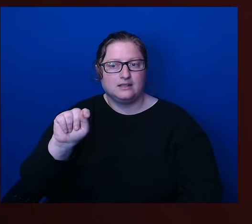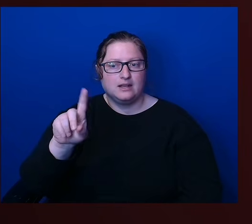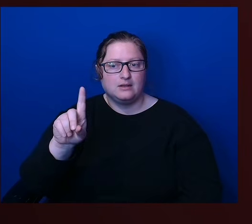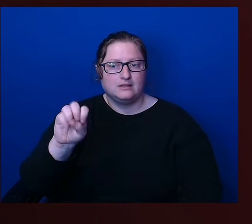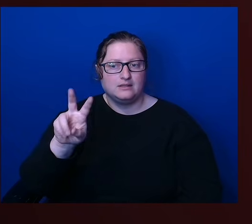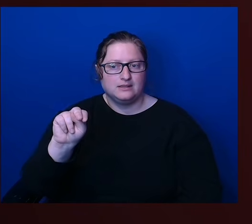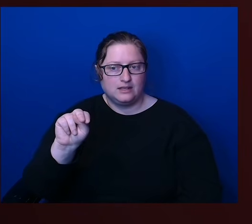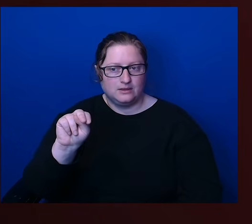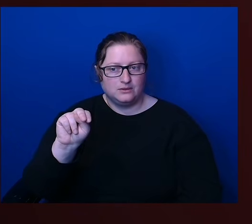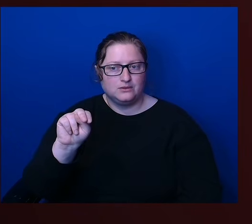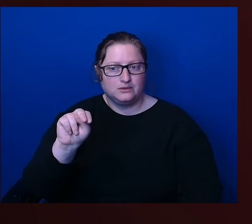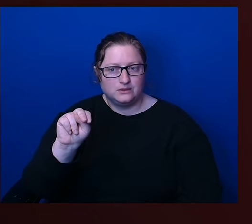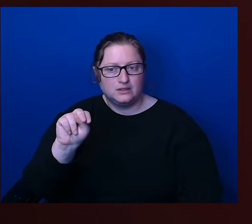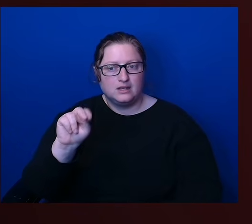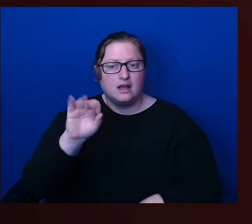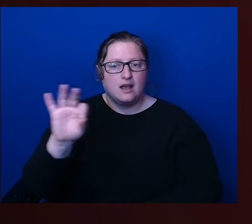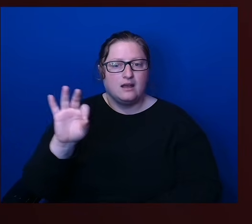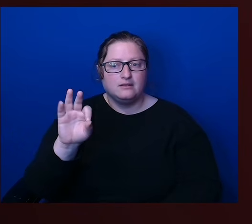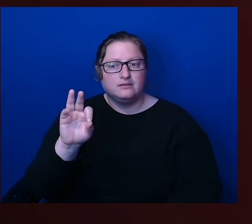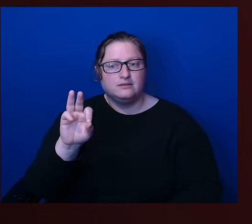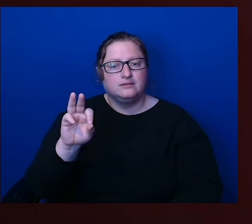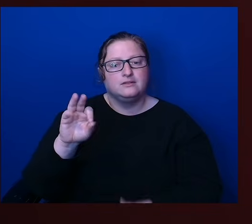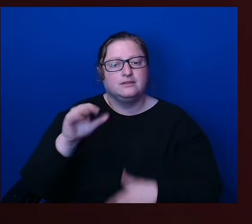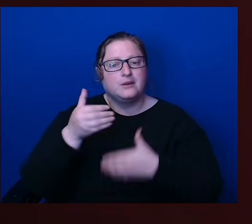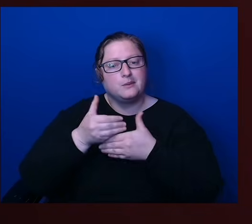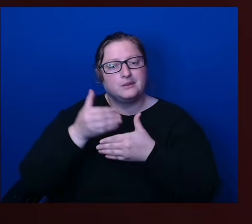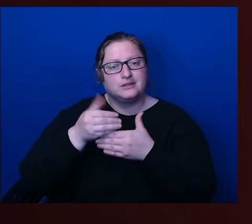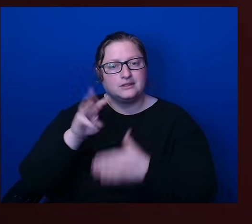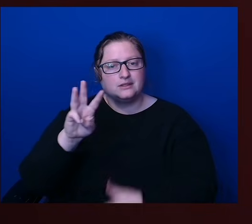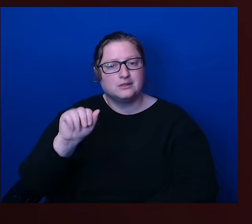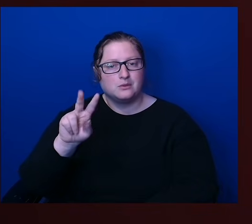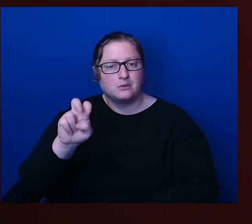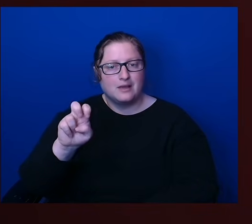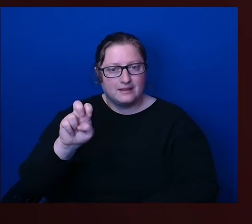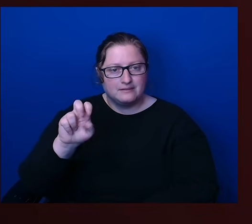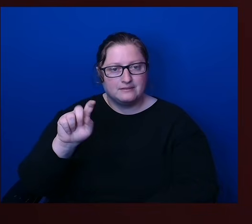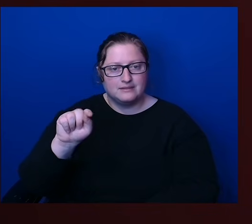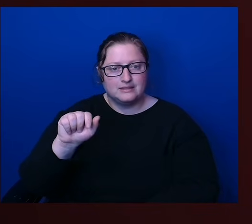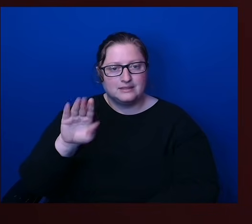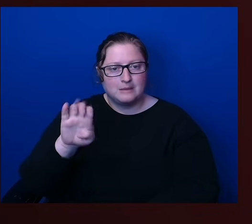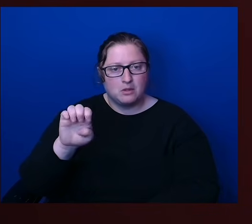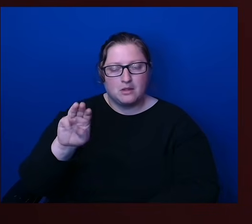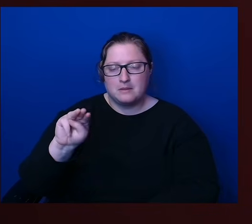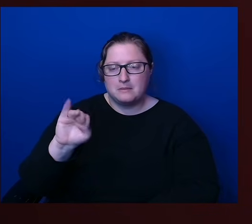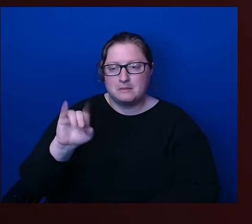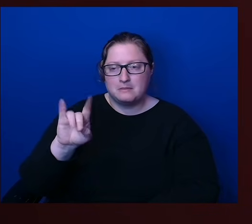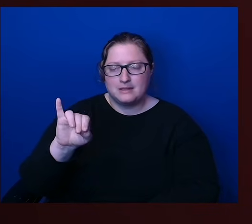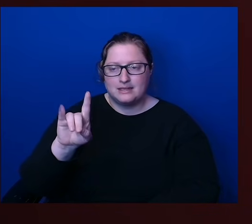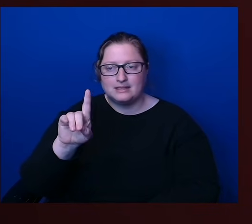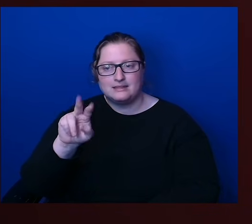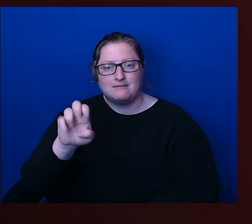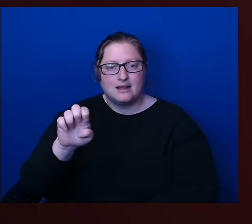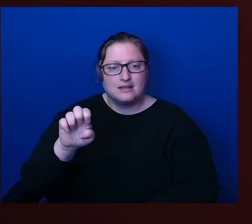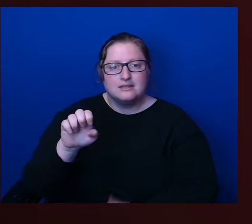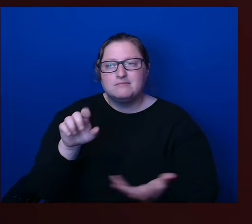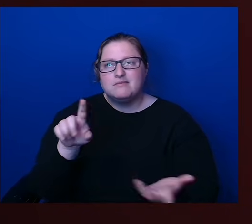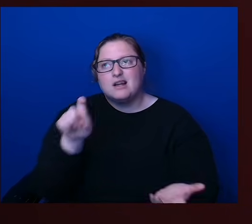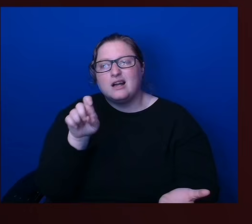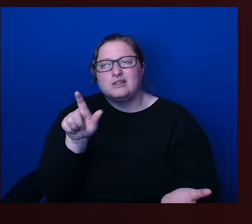Windows Wavetable mini device at 128bpm."